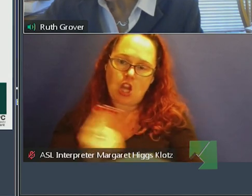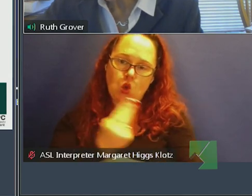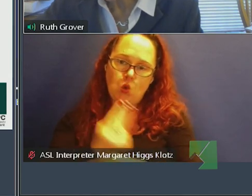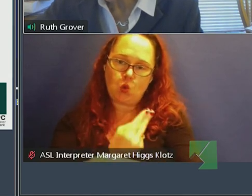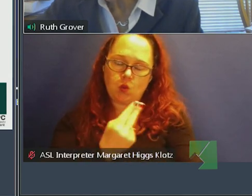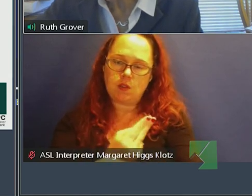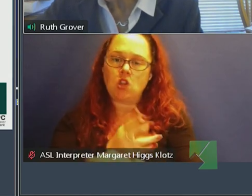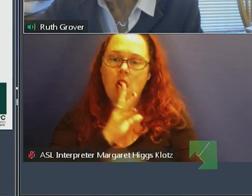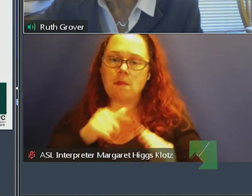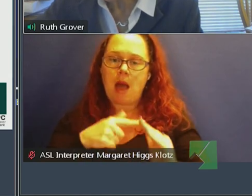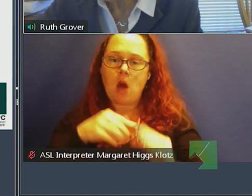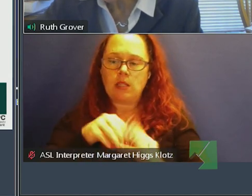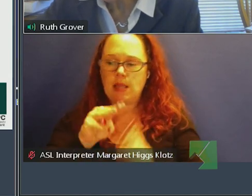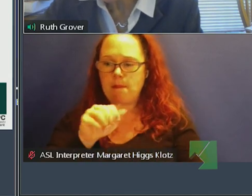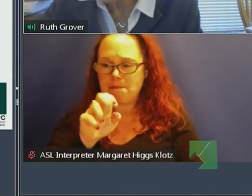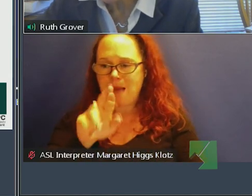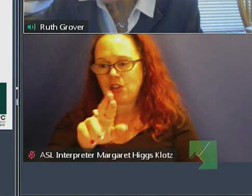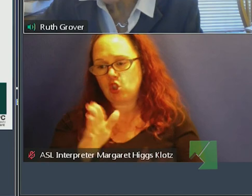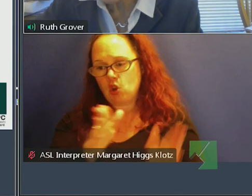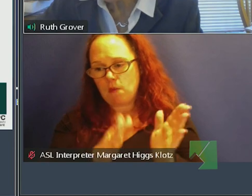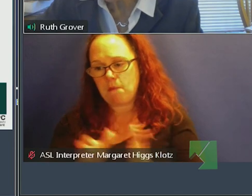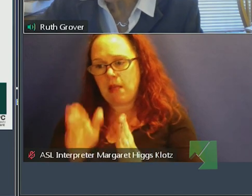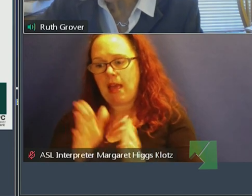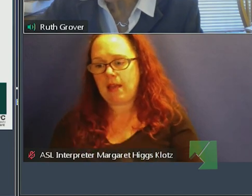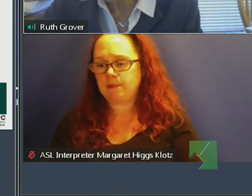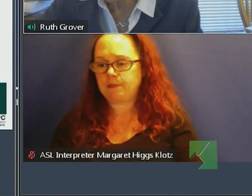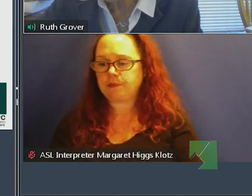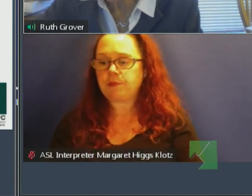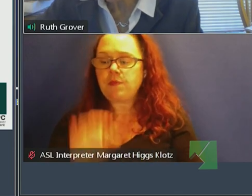It's understandable that the subject site was designated for mixed use.